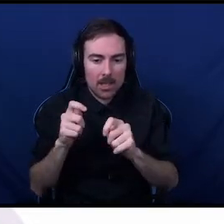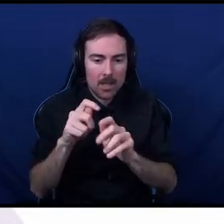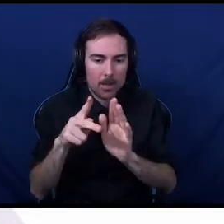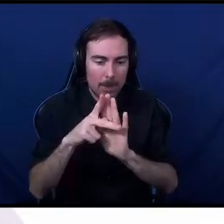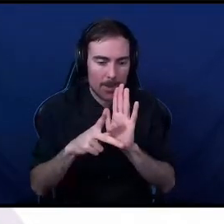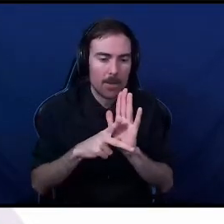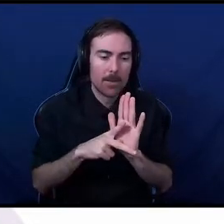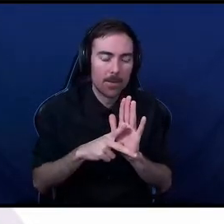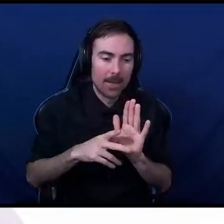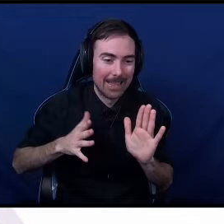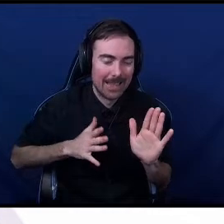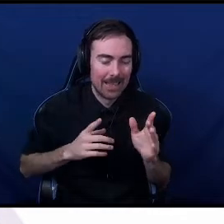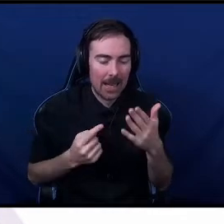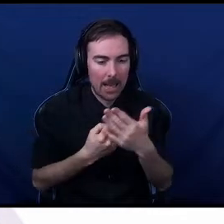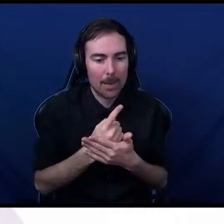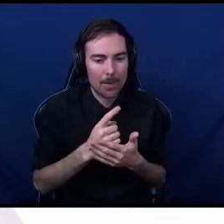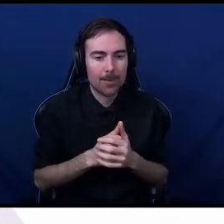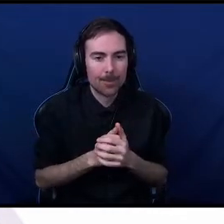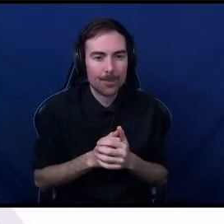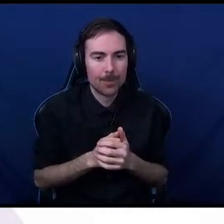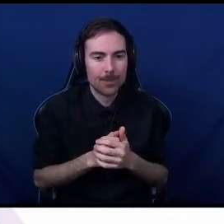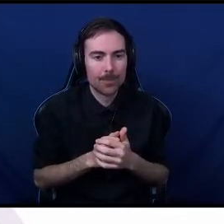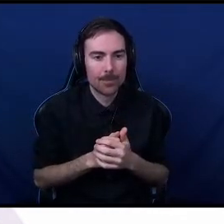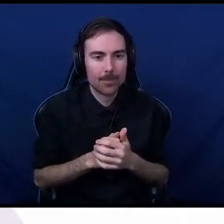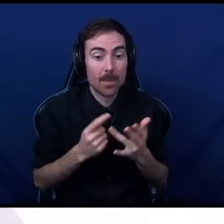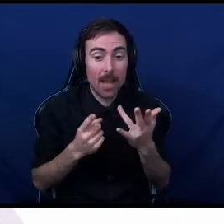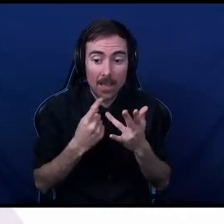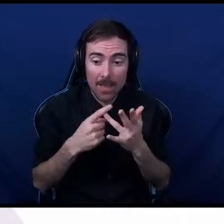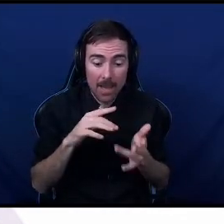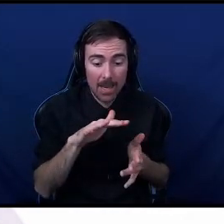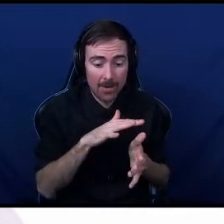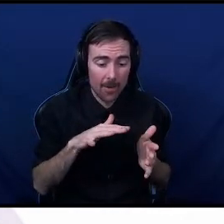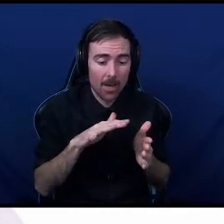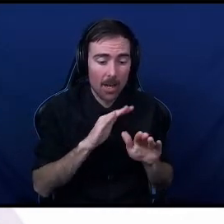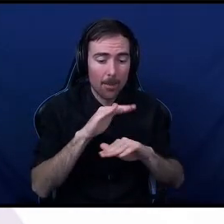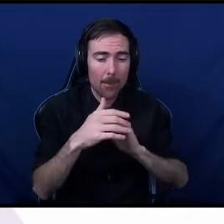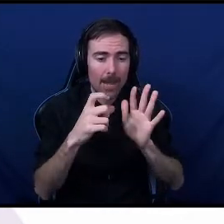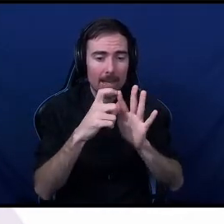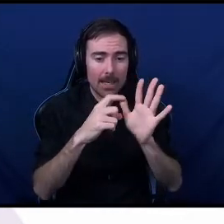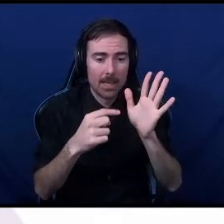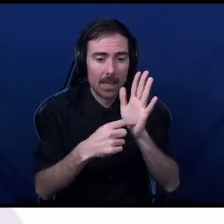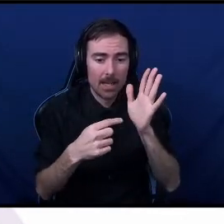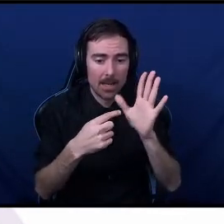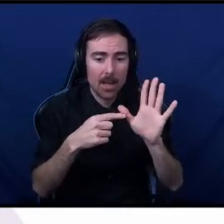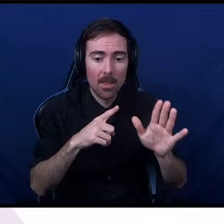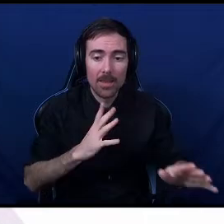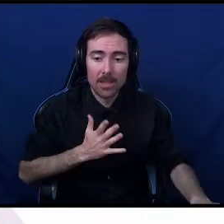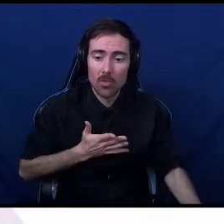But then the other area is this kind of area around data, which I think is a really interesting one. And at the moment, I don't